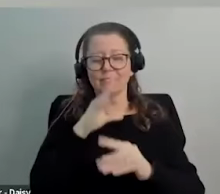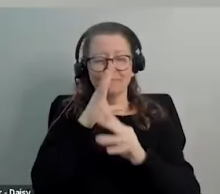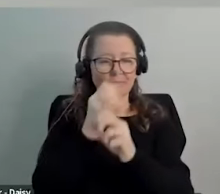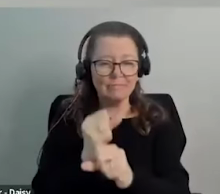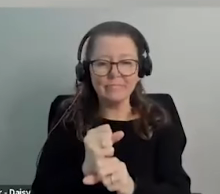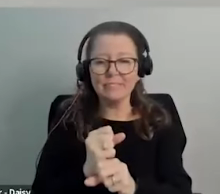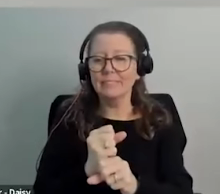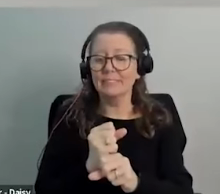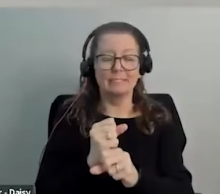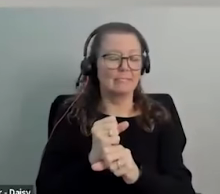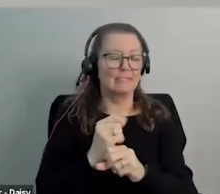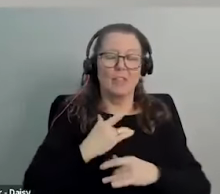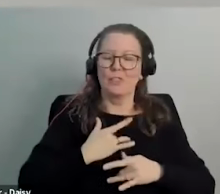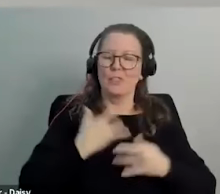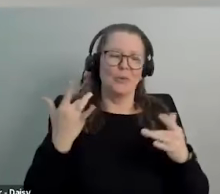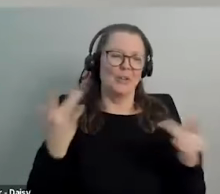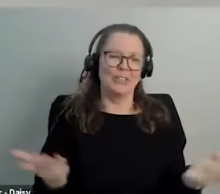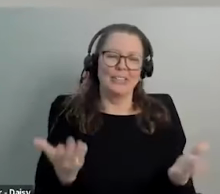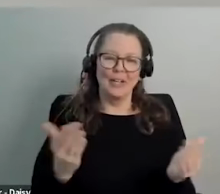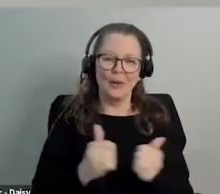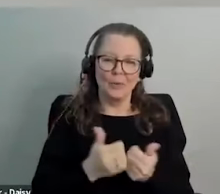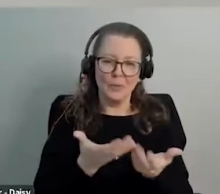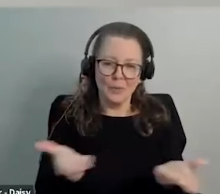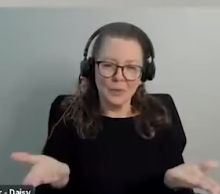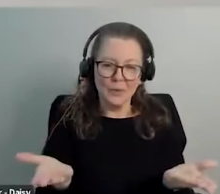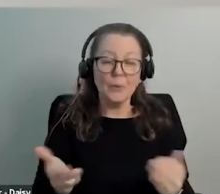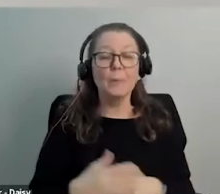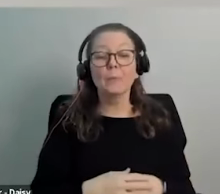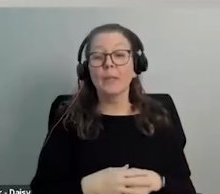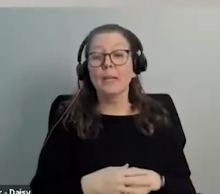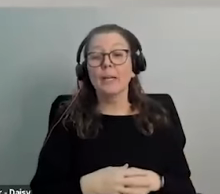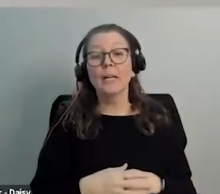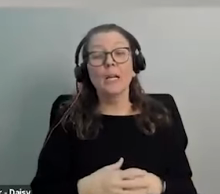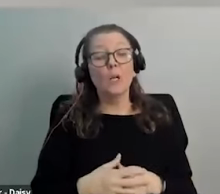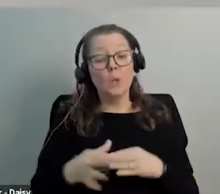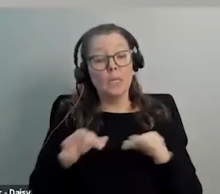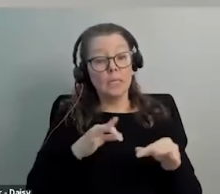and I'm thrilled to be here with y'all today. So for my role at Google,